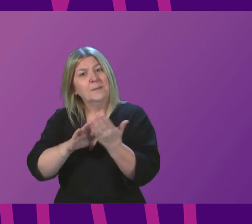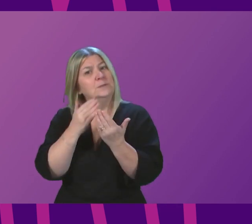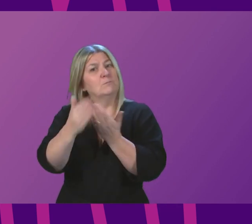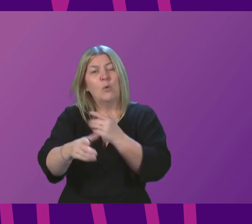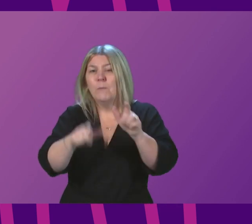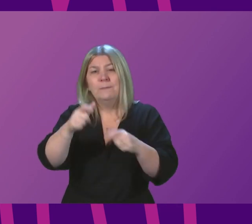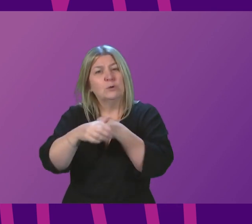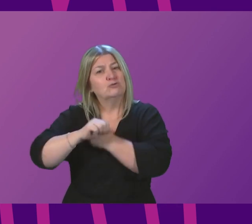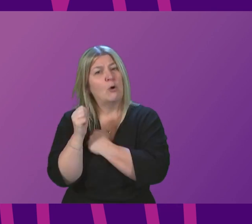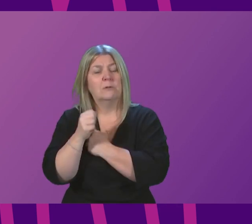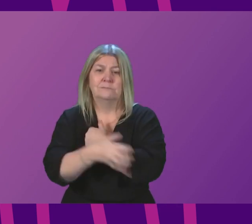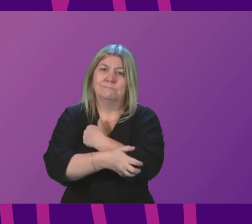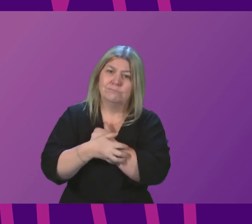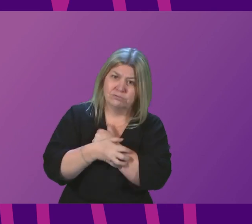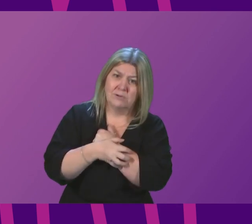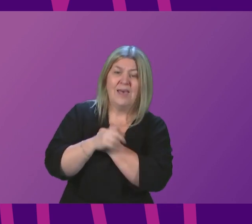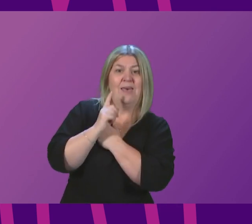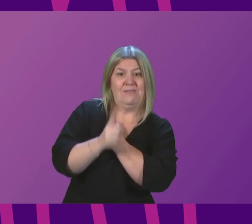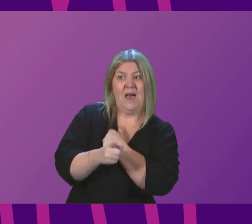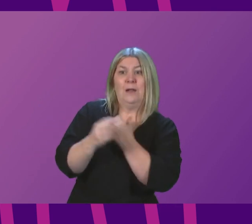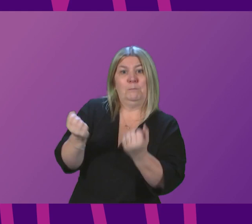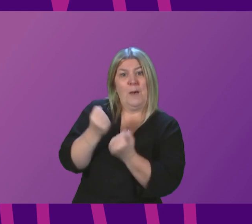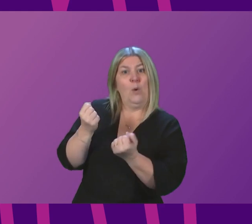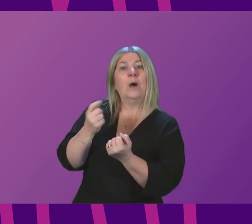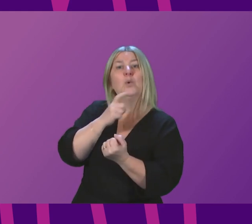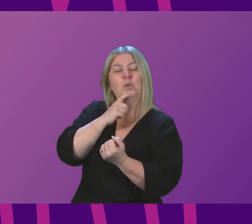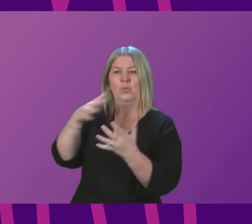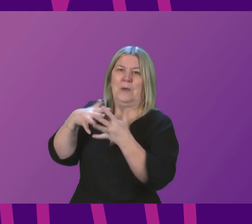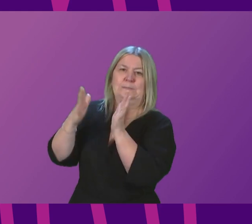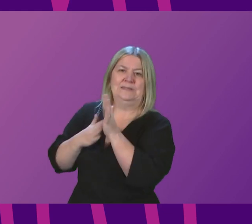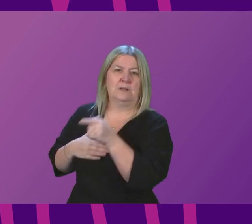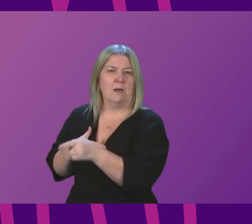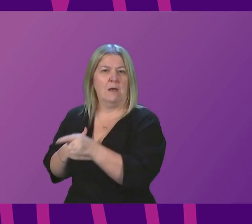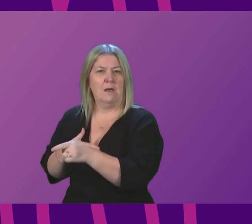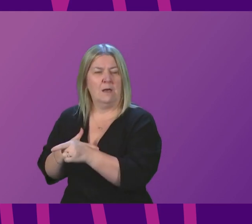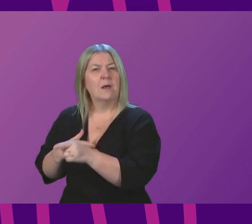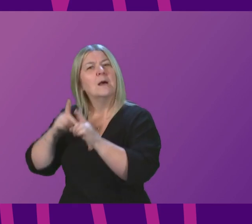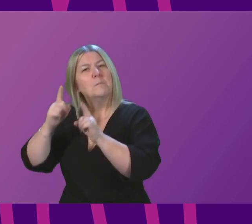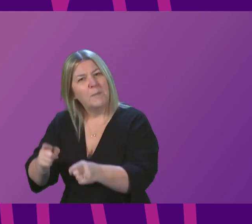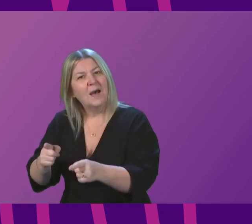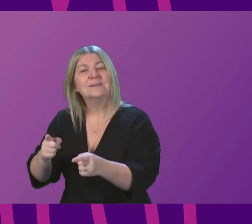All those issues are reserved to Westminster, but the impact and fallout lands on our devolved